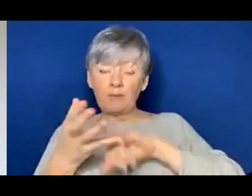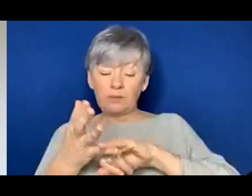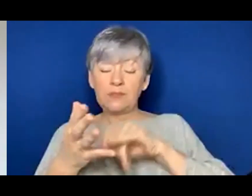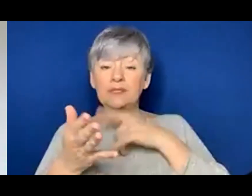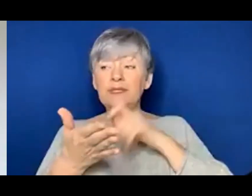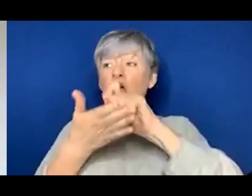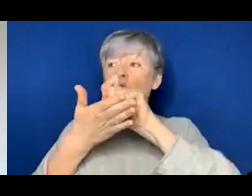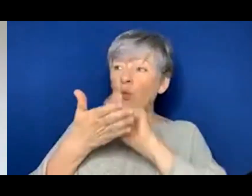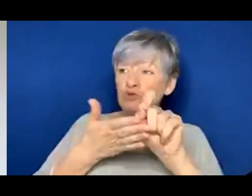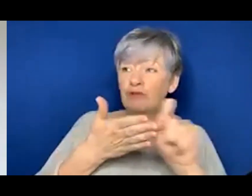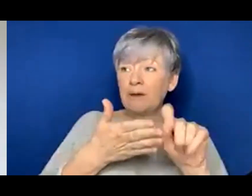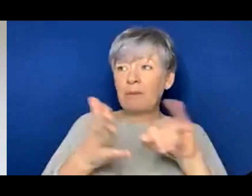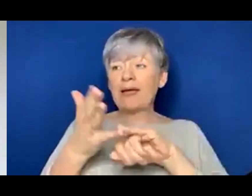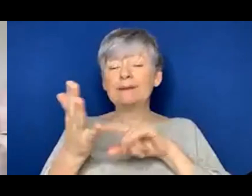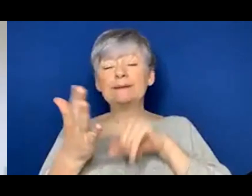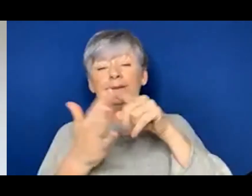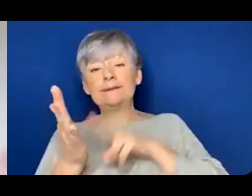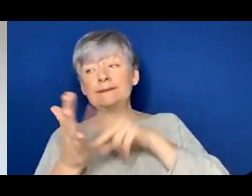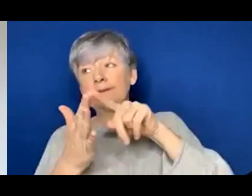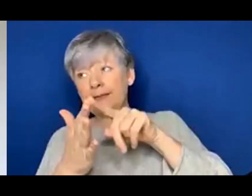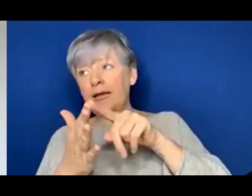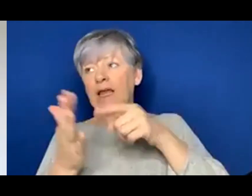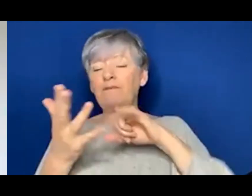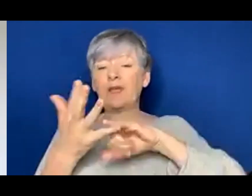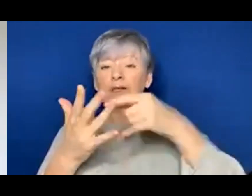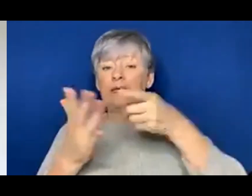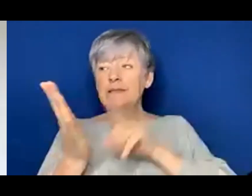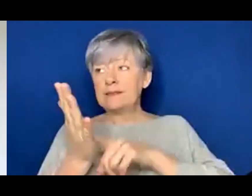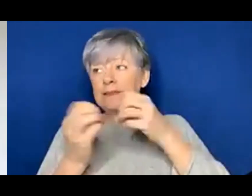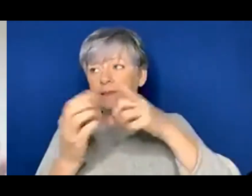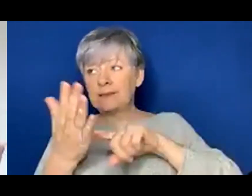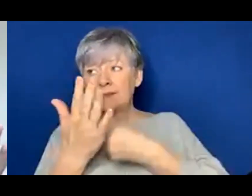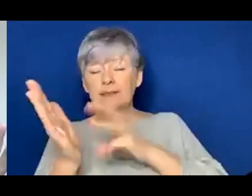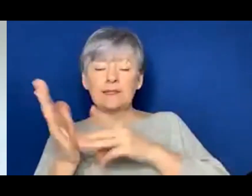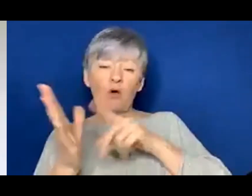the book Neurotribes, an obvious improvisation for today's conference. When we have